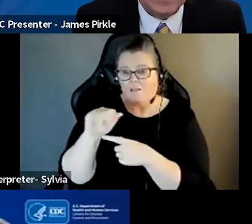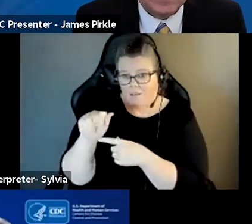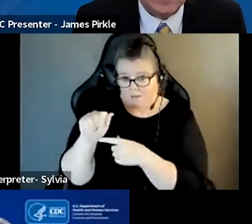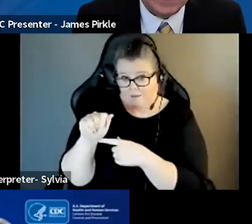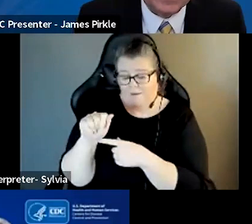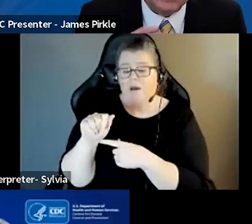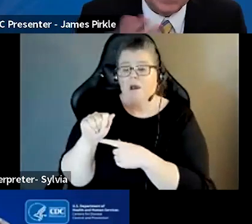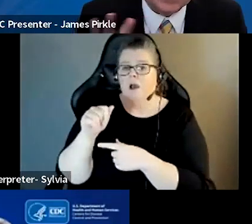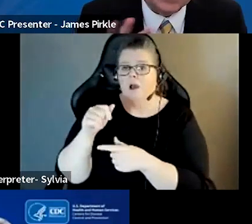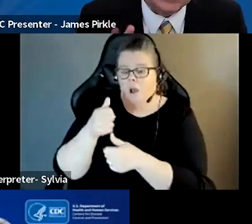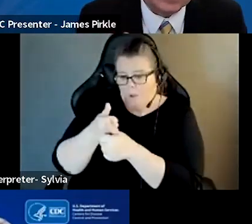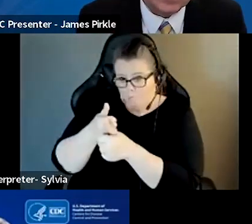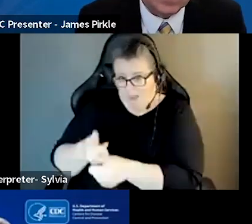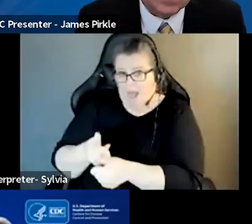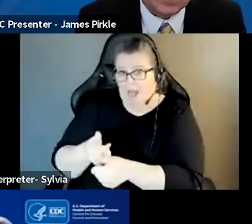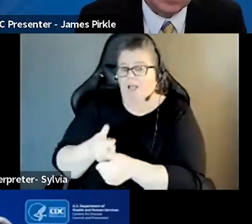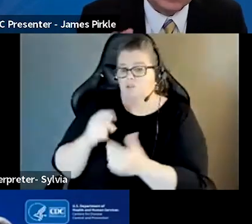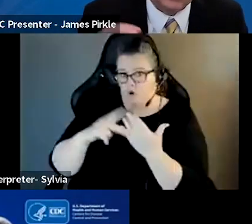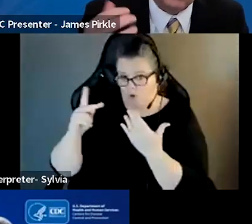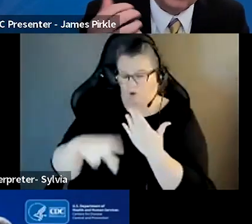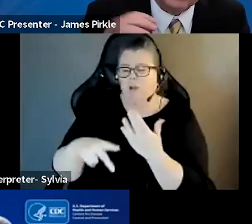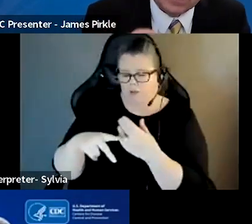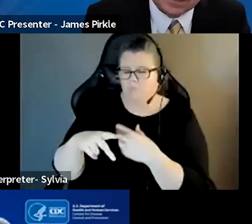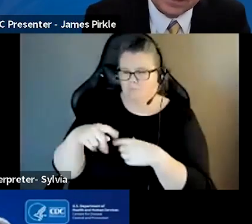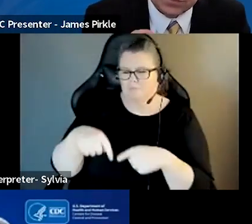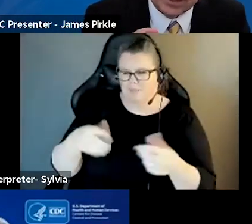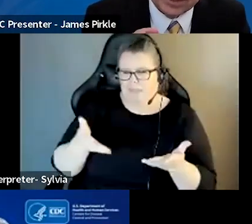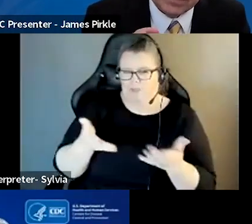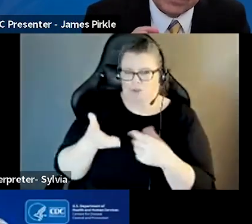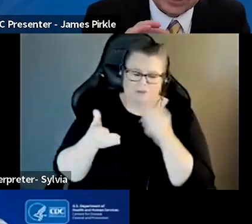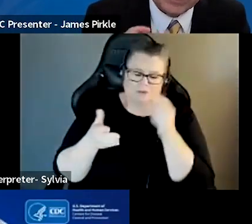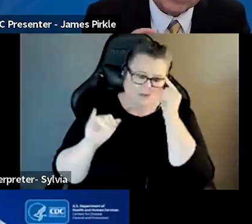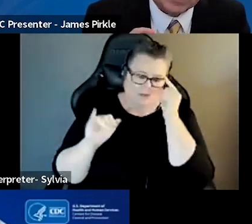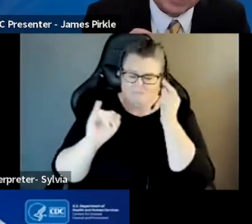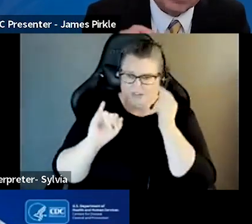in the infectious disease centers. And what we have done is we have changed that,